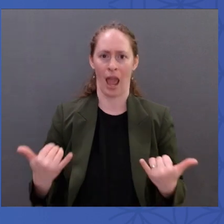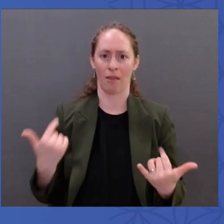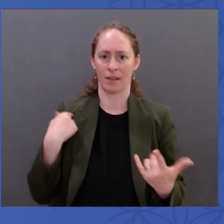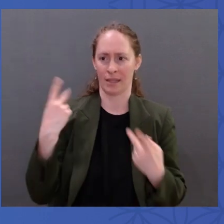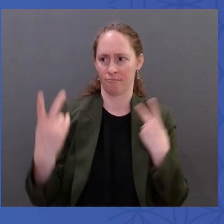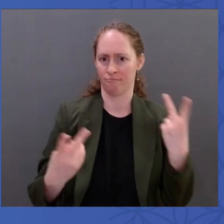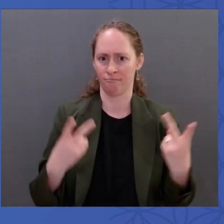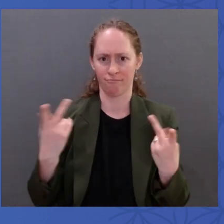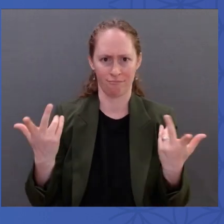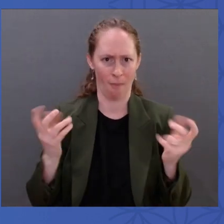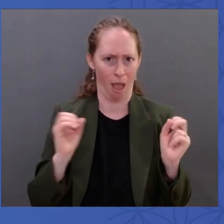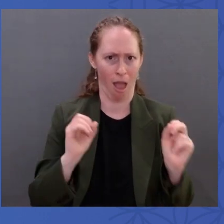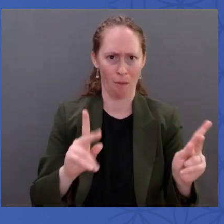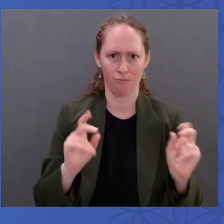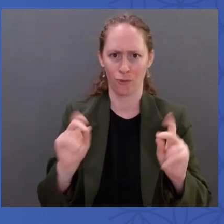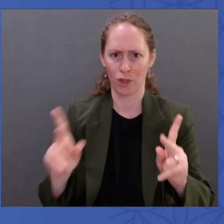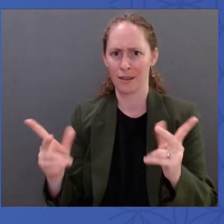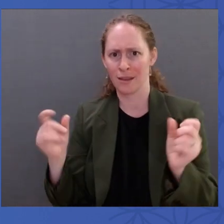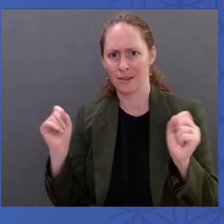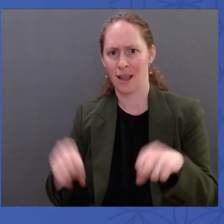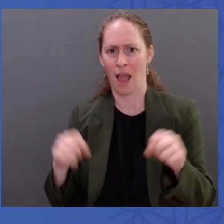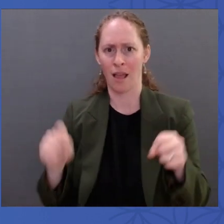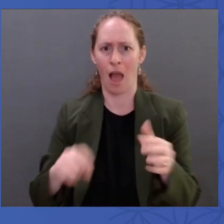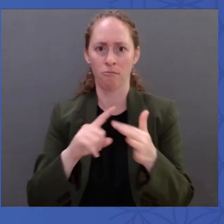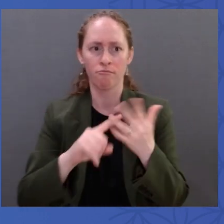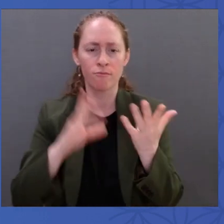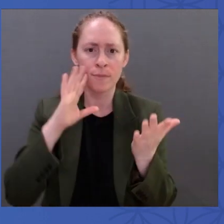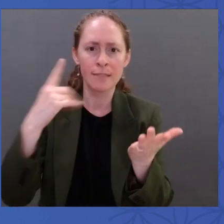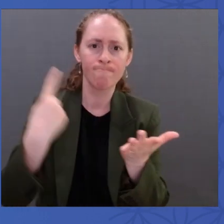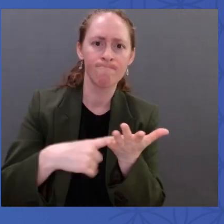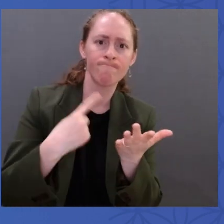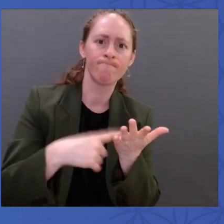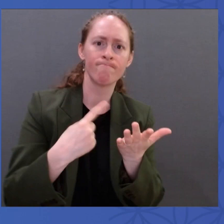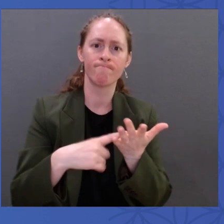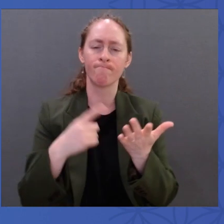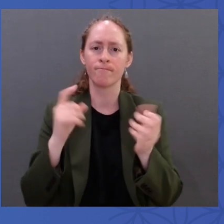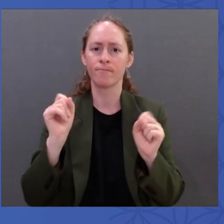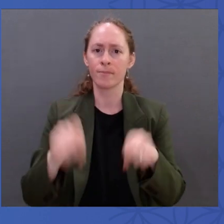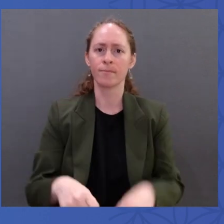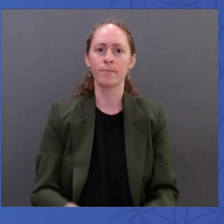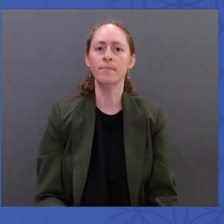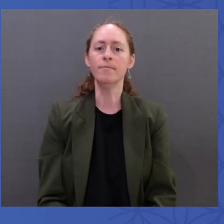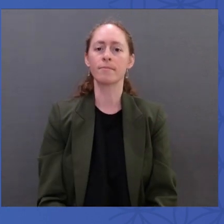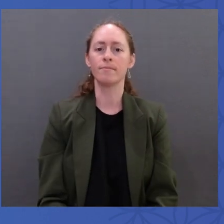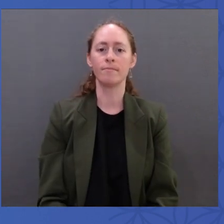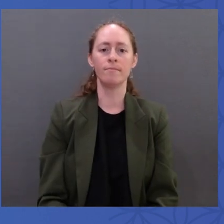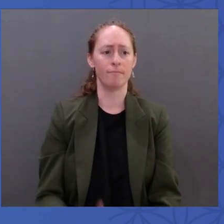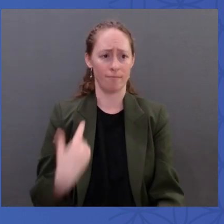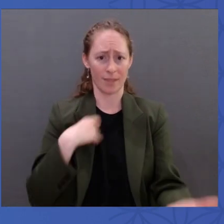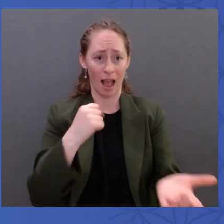capacity building and technical assistance. In turn, it can serve as an impetus